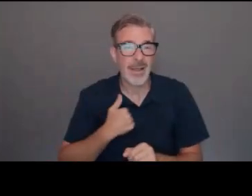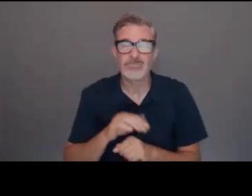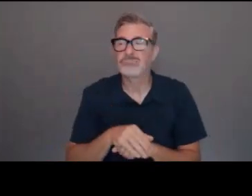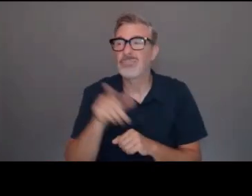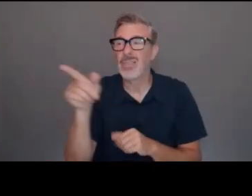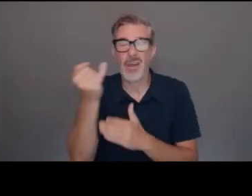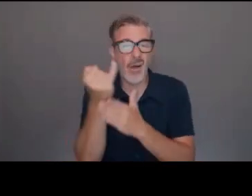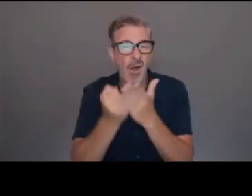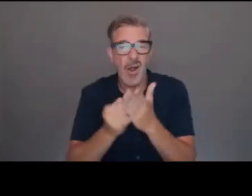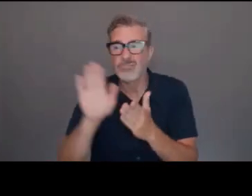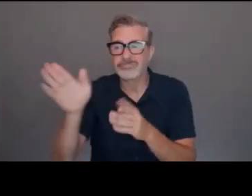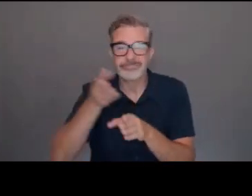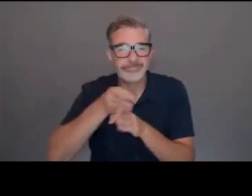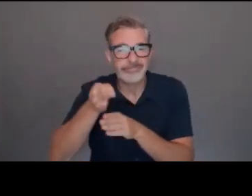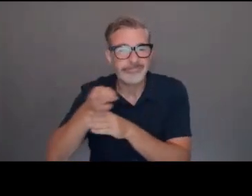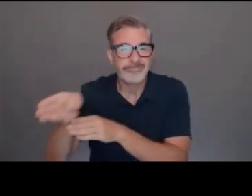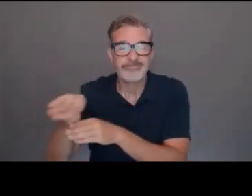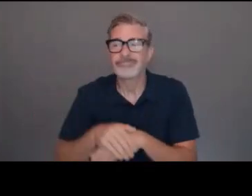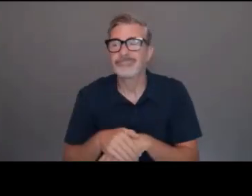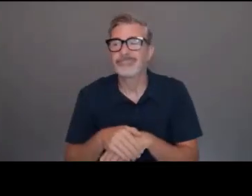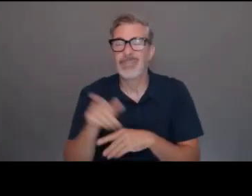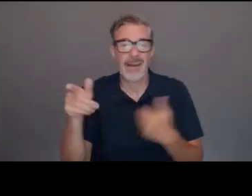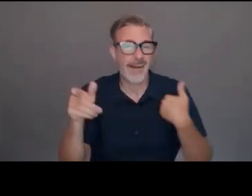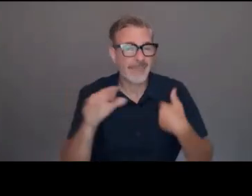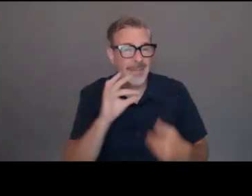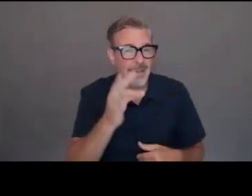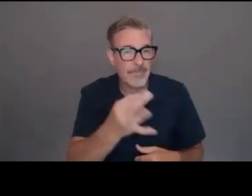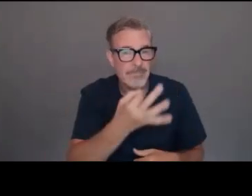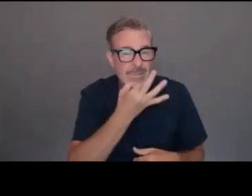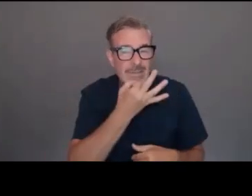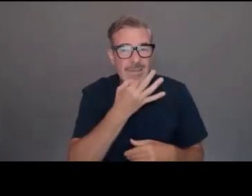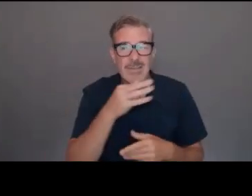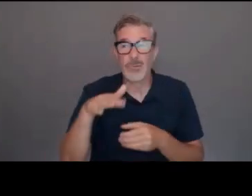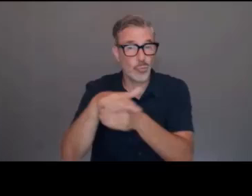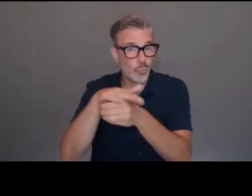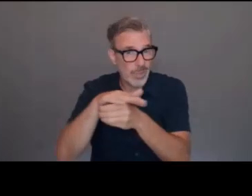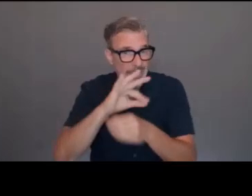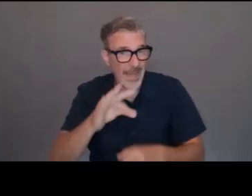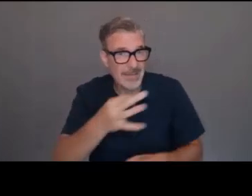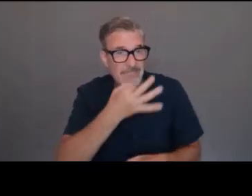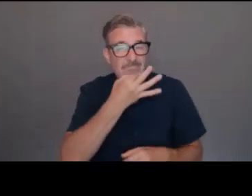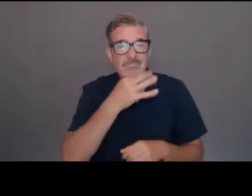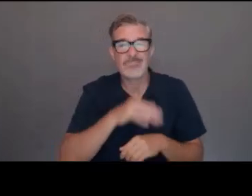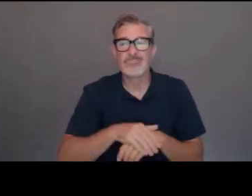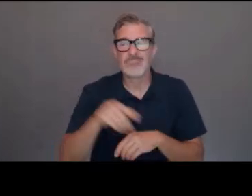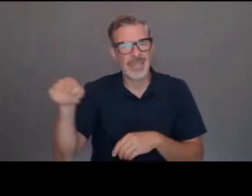and their ability to work together collectively at assessing and evaluating